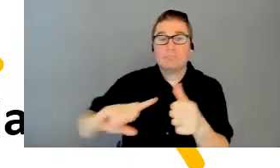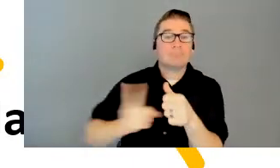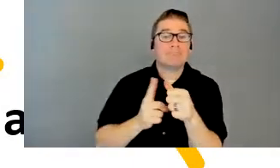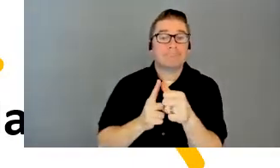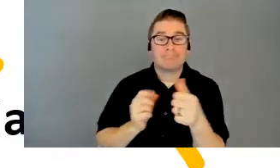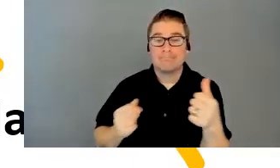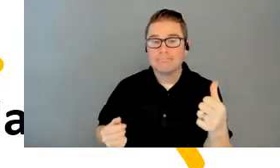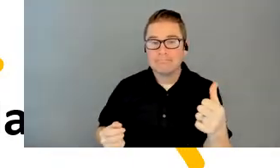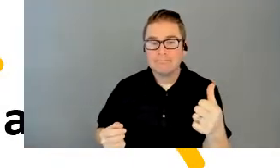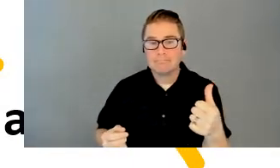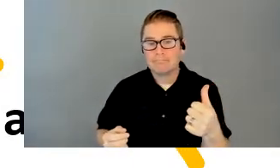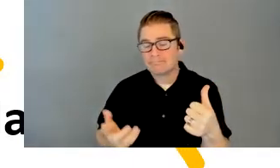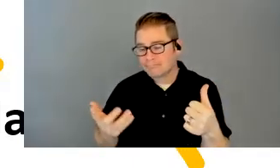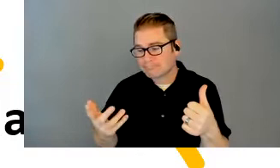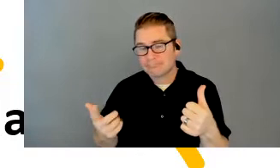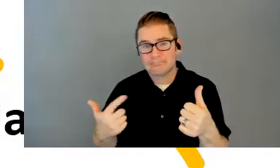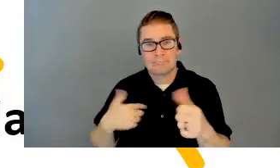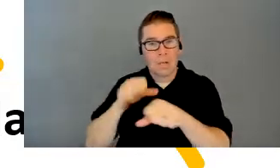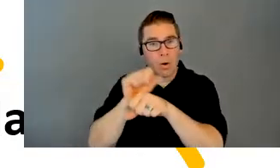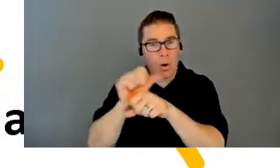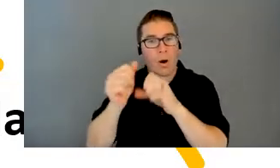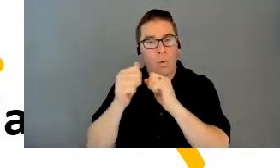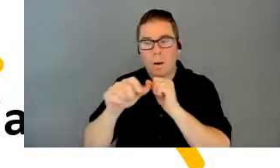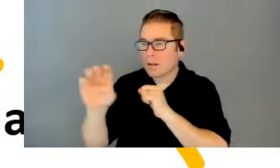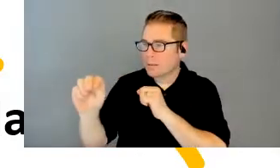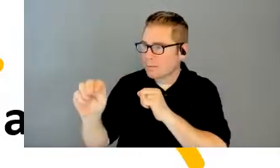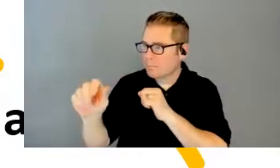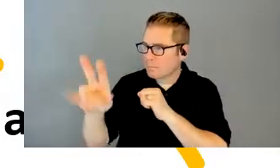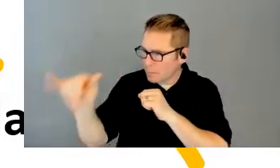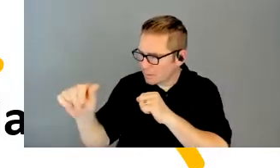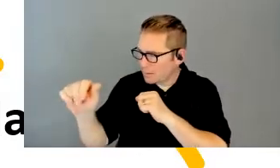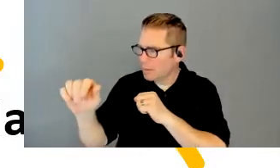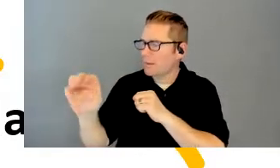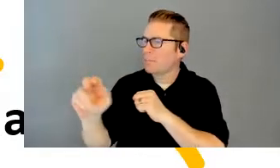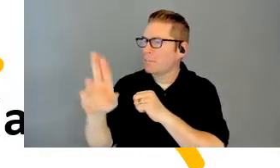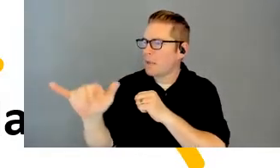in working with Mary Ann and Lydia on this presentation. In this concept,